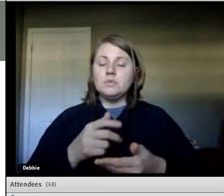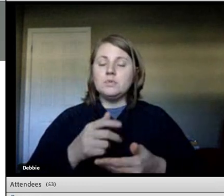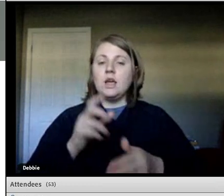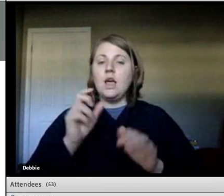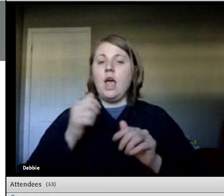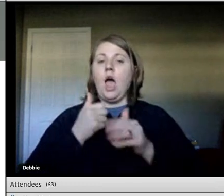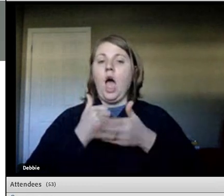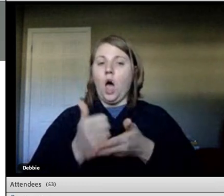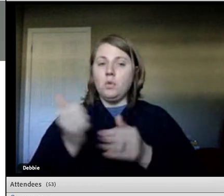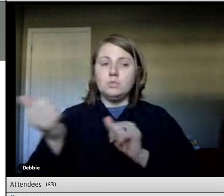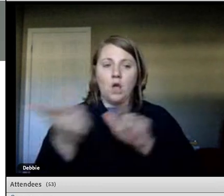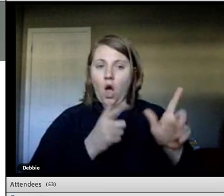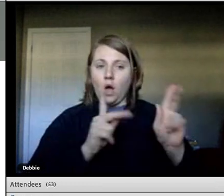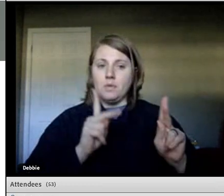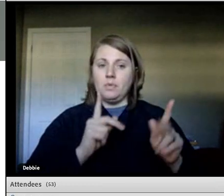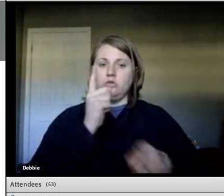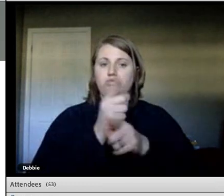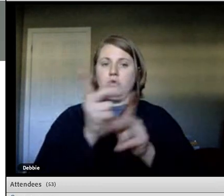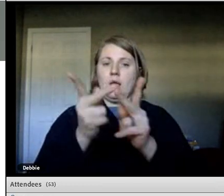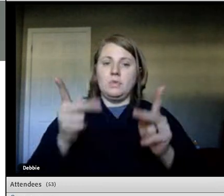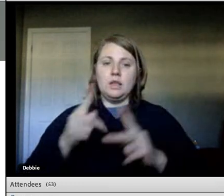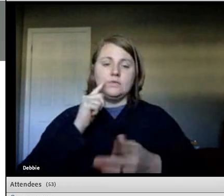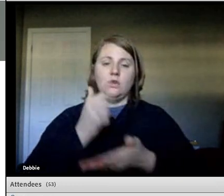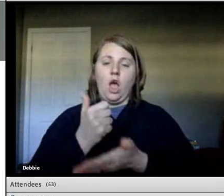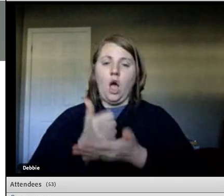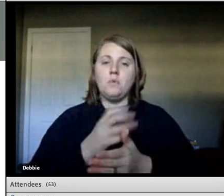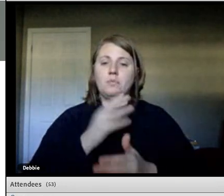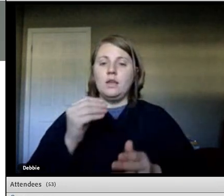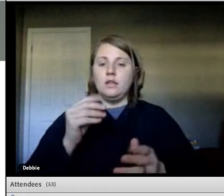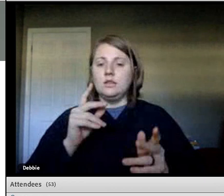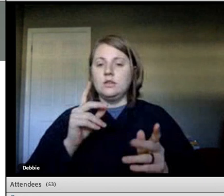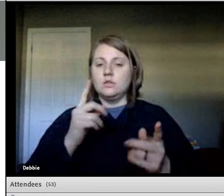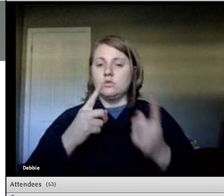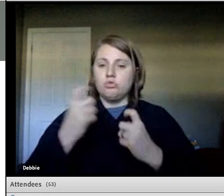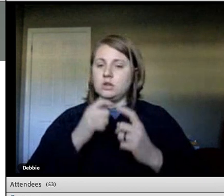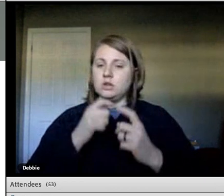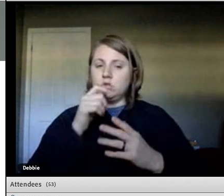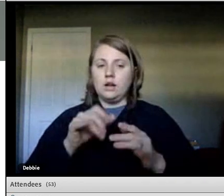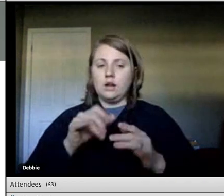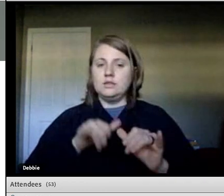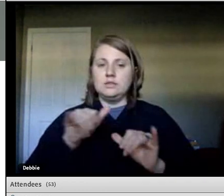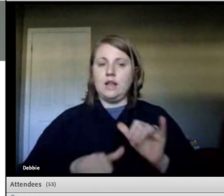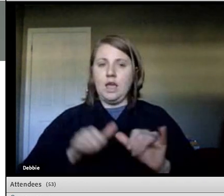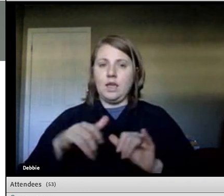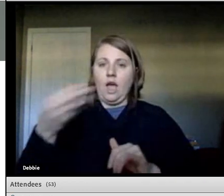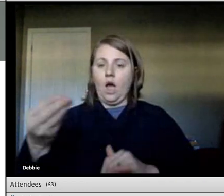and people, questions aren't lingering out there in odd places.